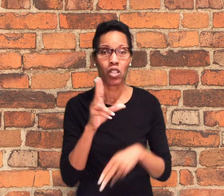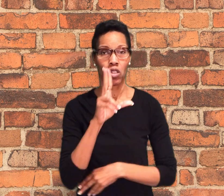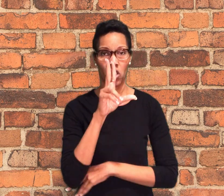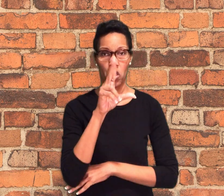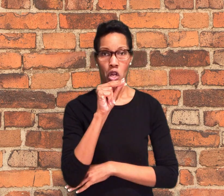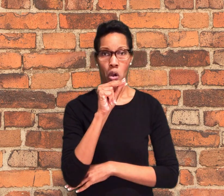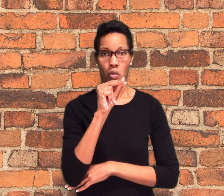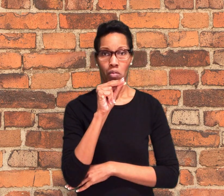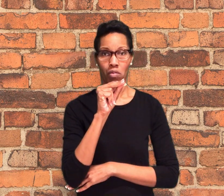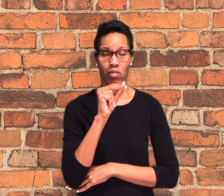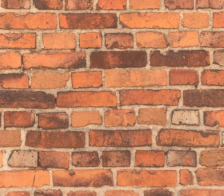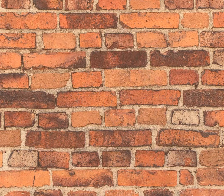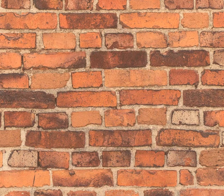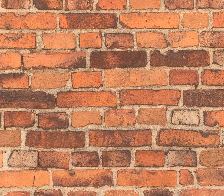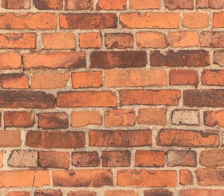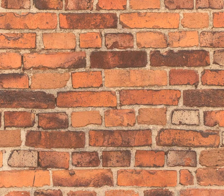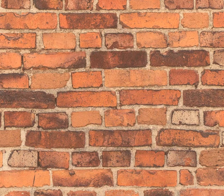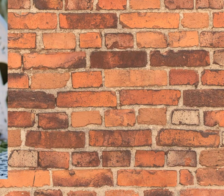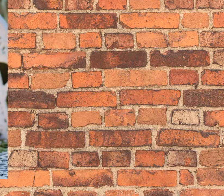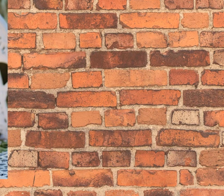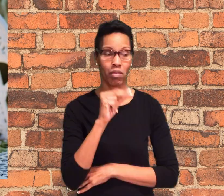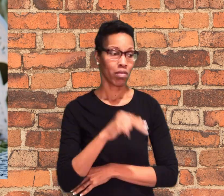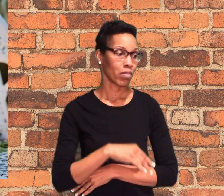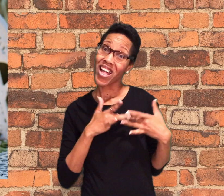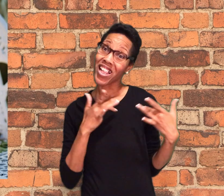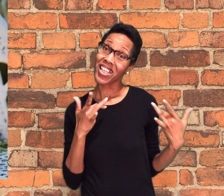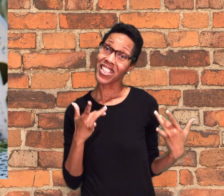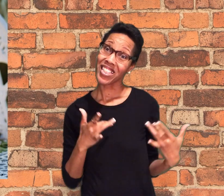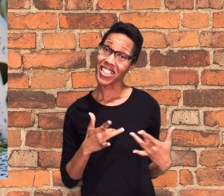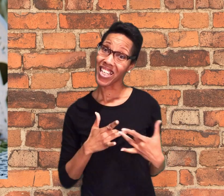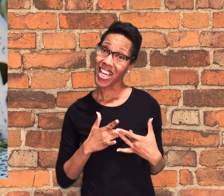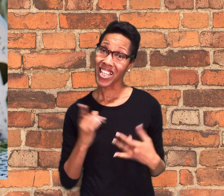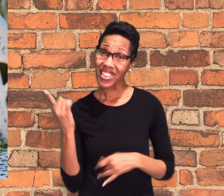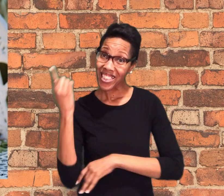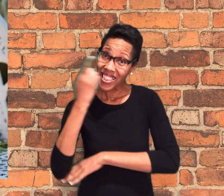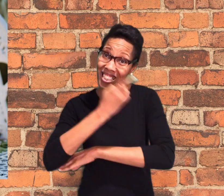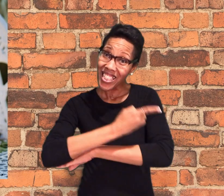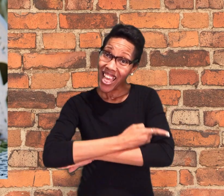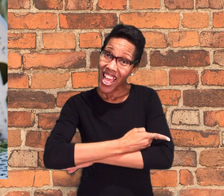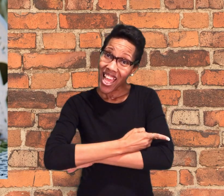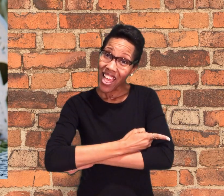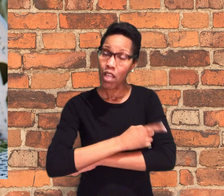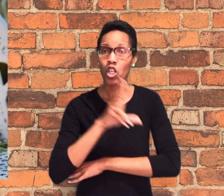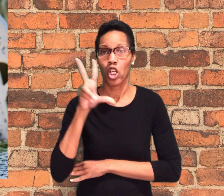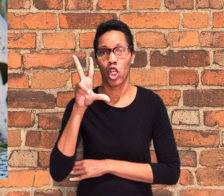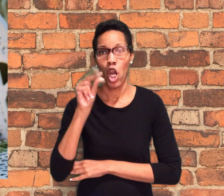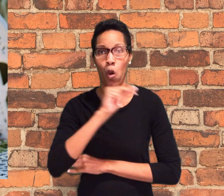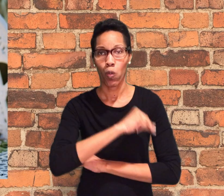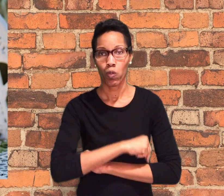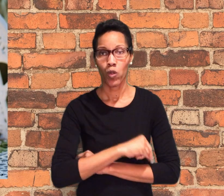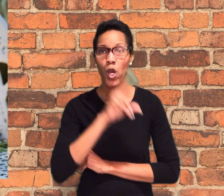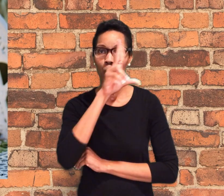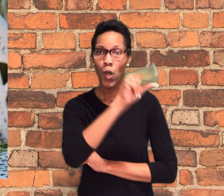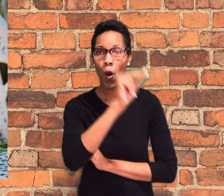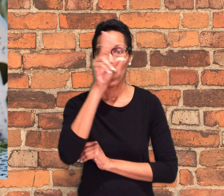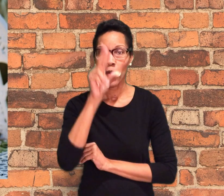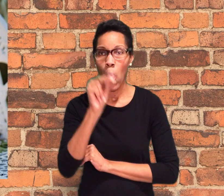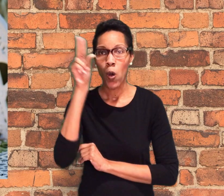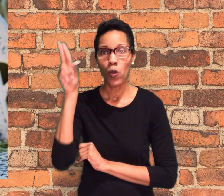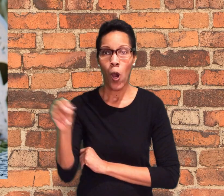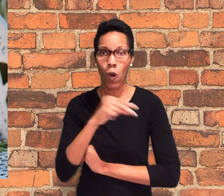no Valentine's Day no no no no